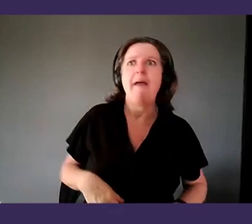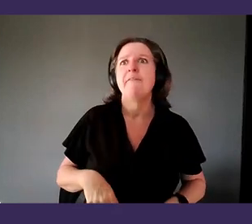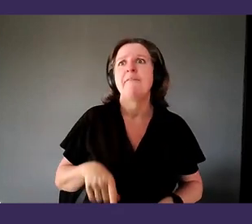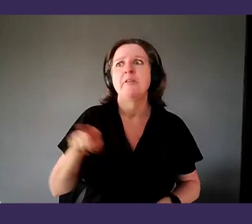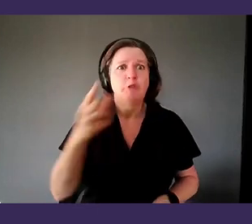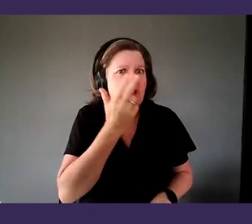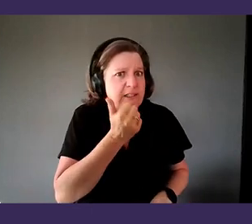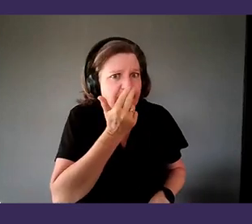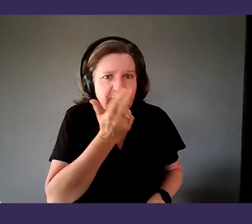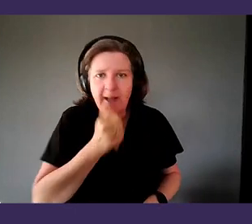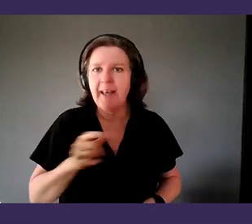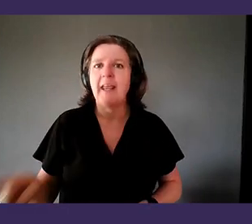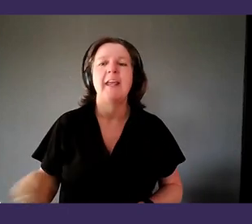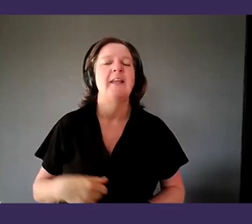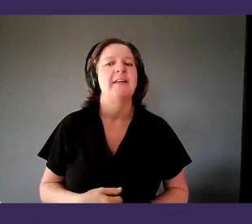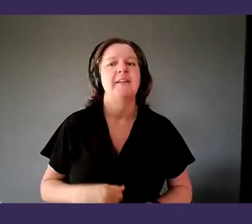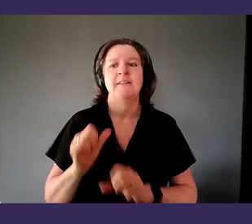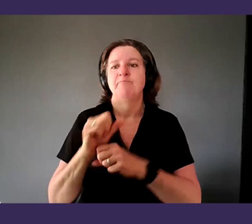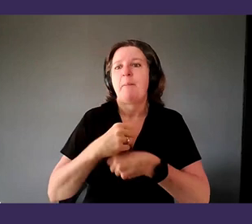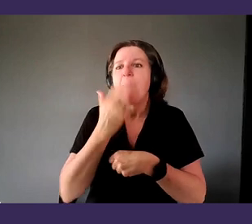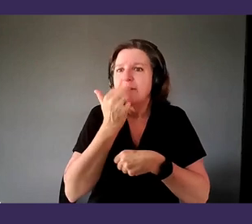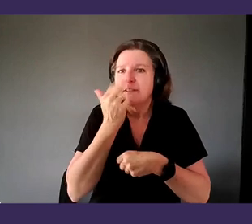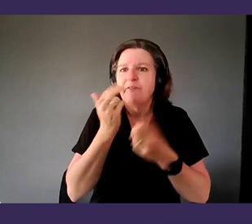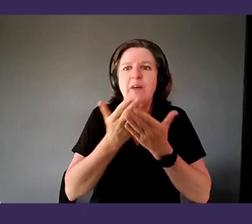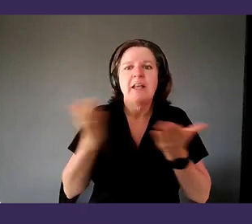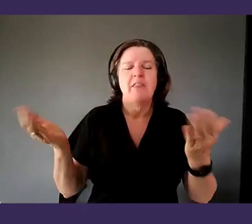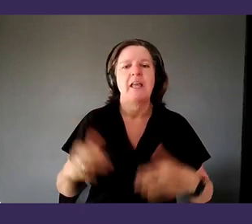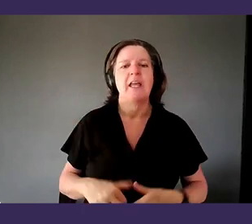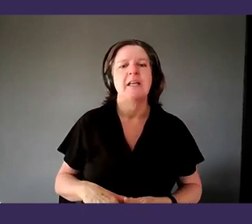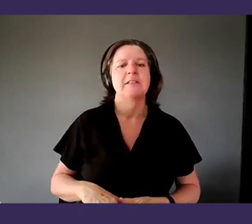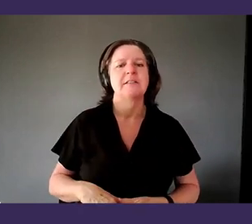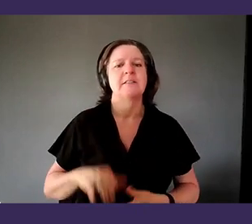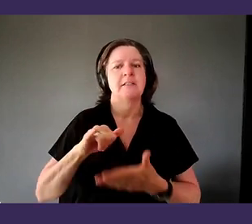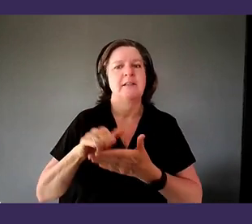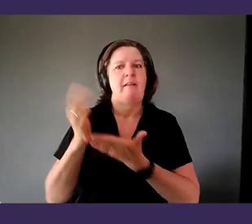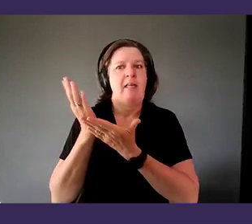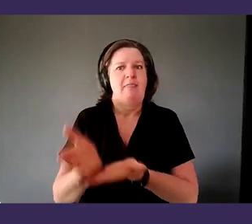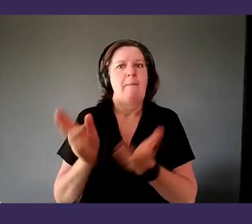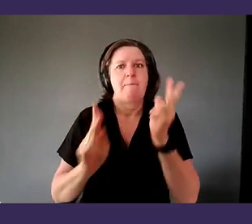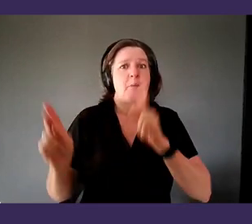You know, she makes some funny things that bring people joy too.